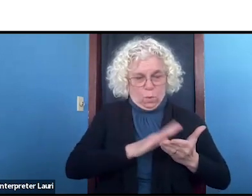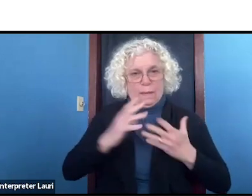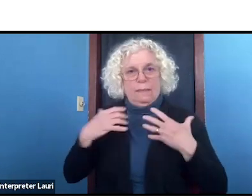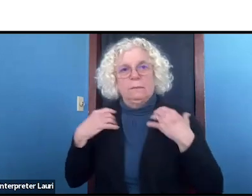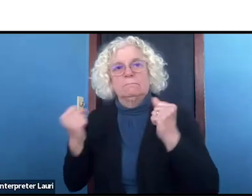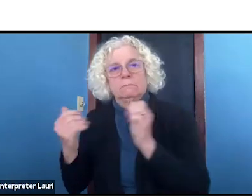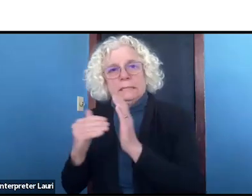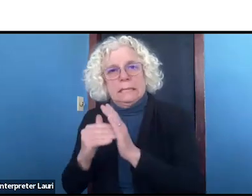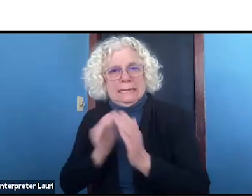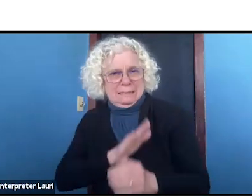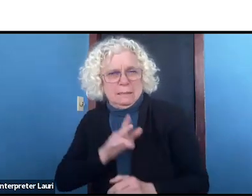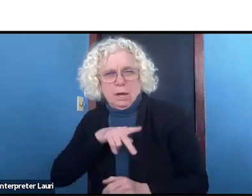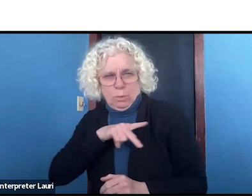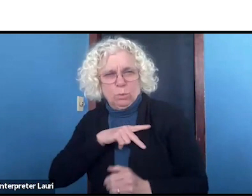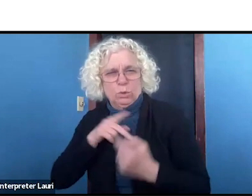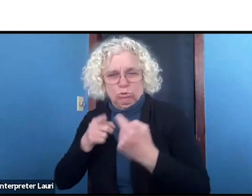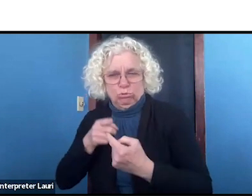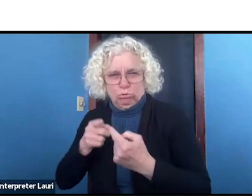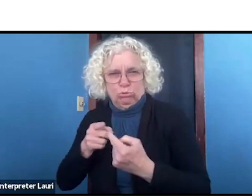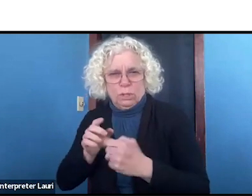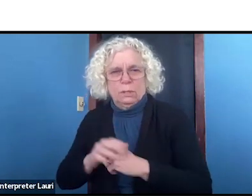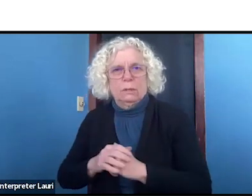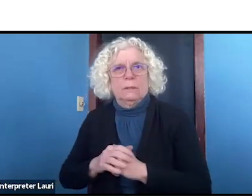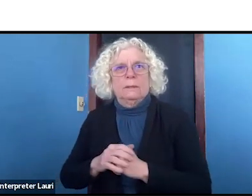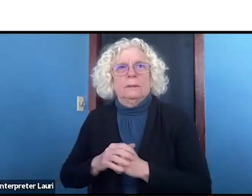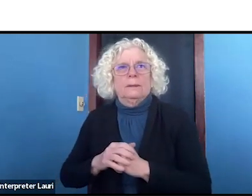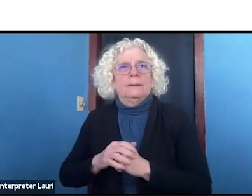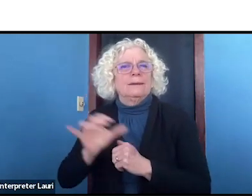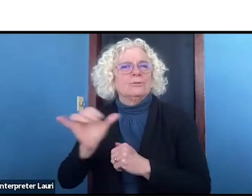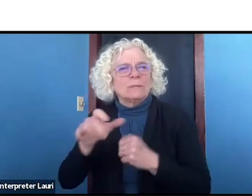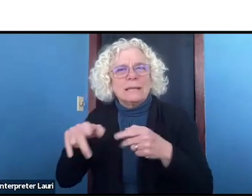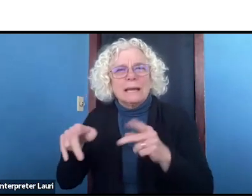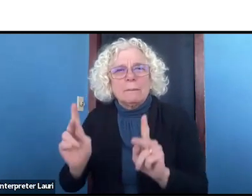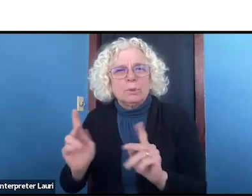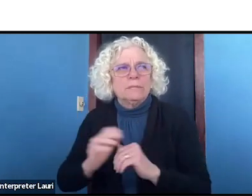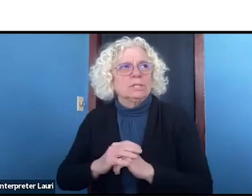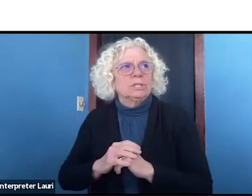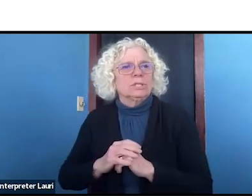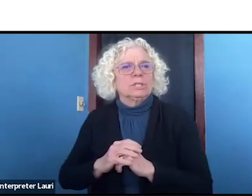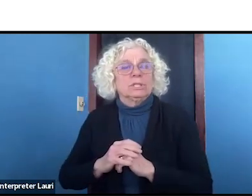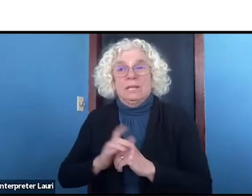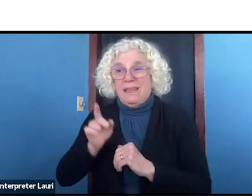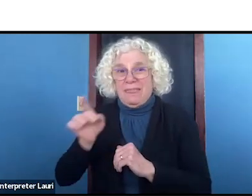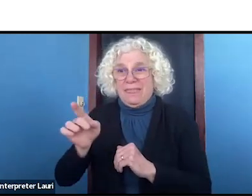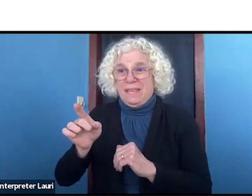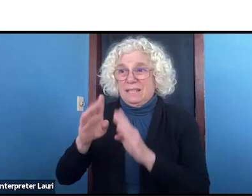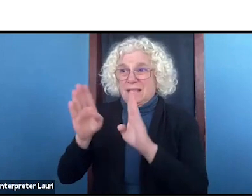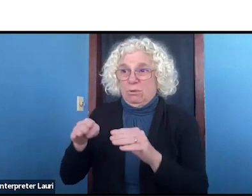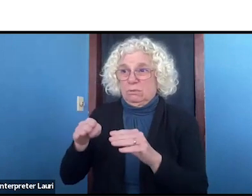The permission. Yes. That the permission to be outside of an abusive household.